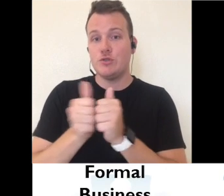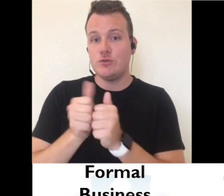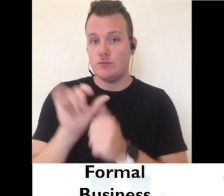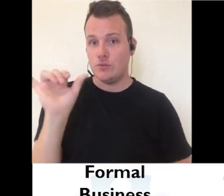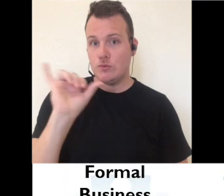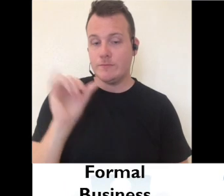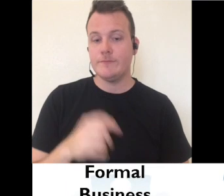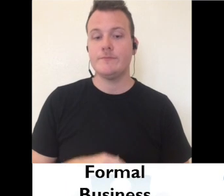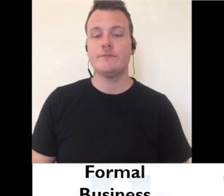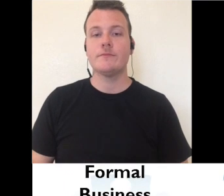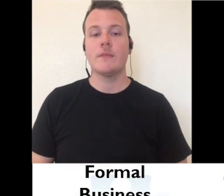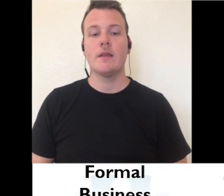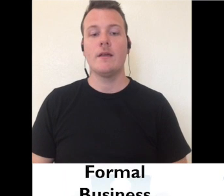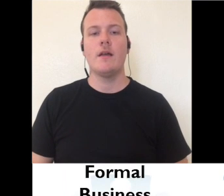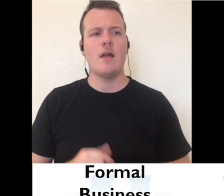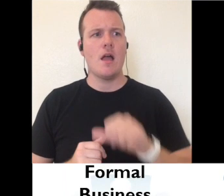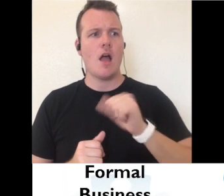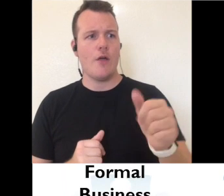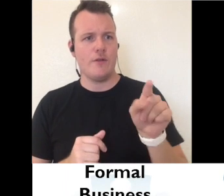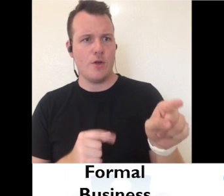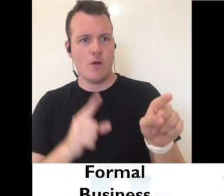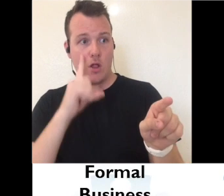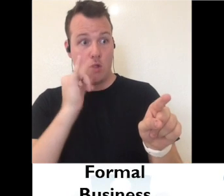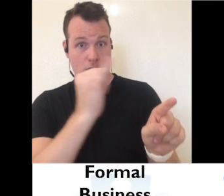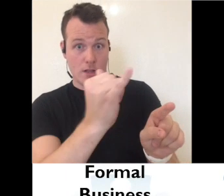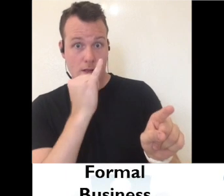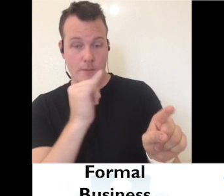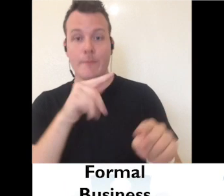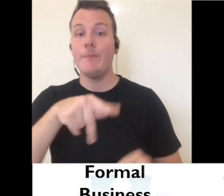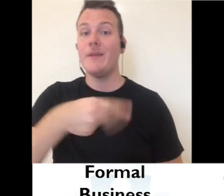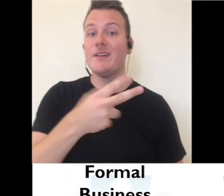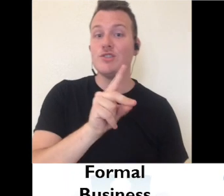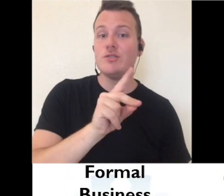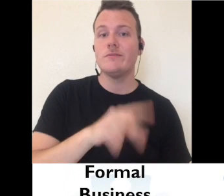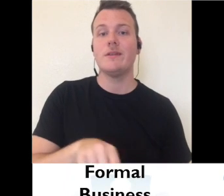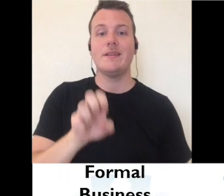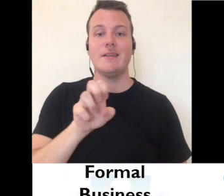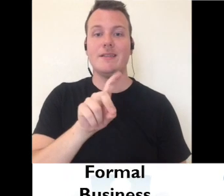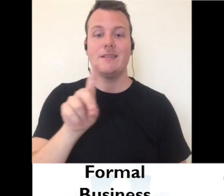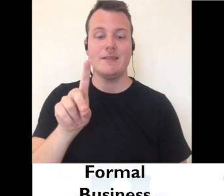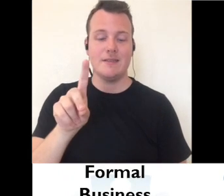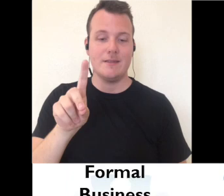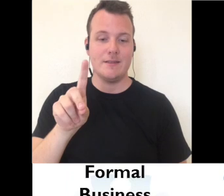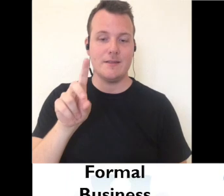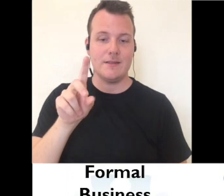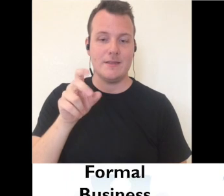this would be the PhDs and the EDDs like me, and there are physicians out there